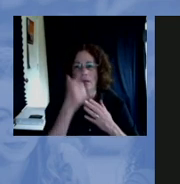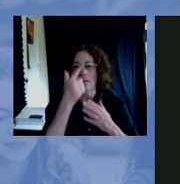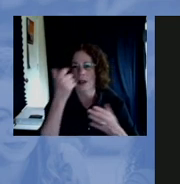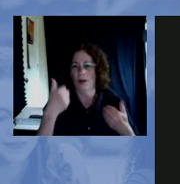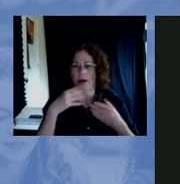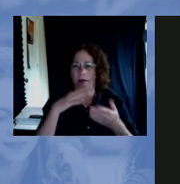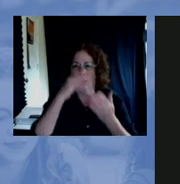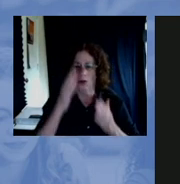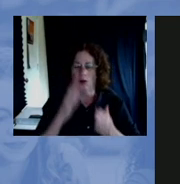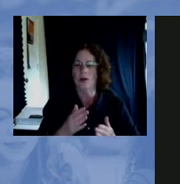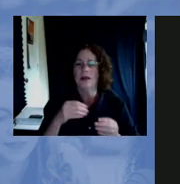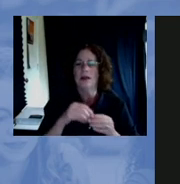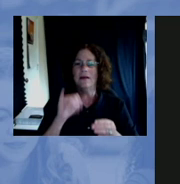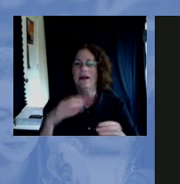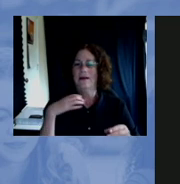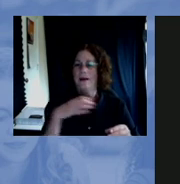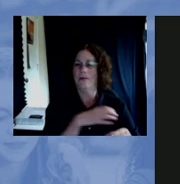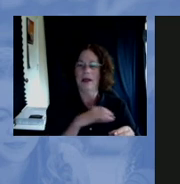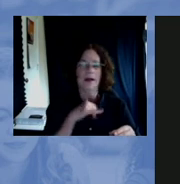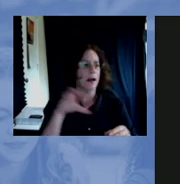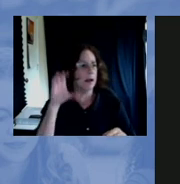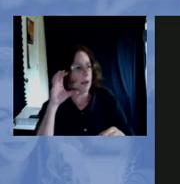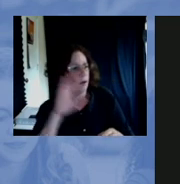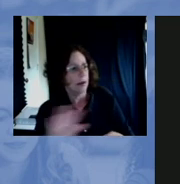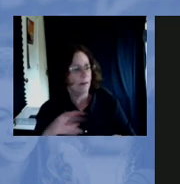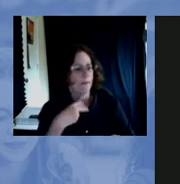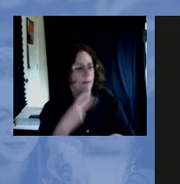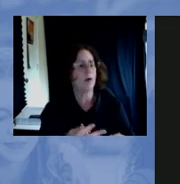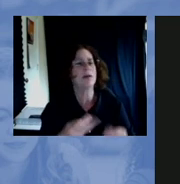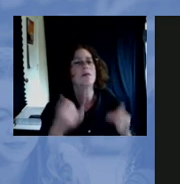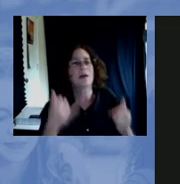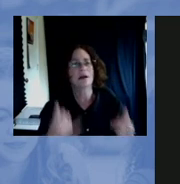COMMITTEE AND LISTEN TO THE STUDENTS' VOICE, WE NOW HAVE A VERY CLEAR PATH IN CENTERING